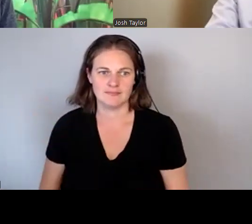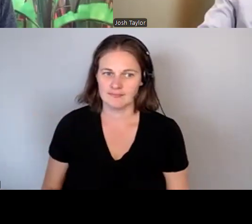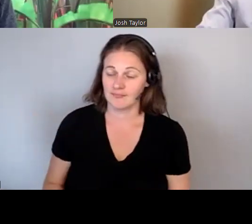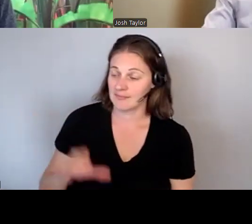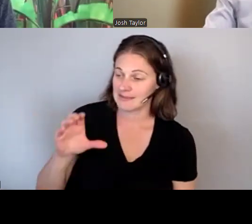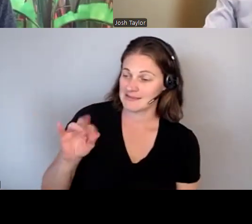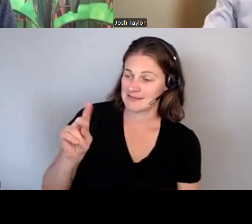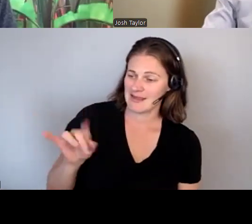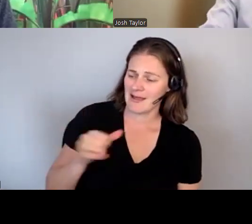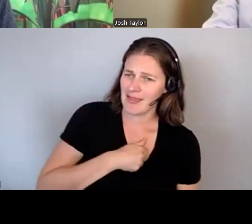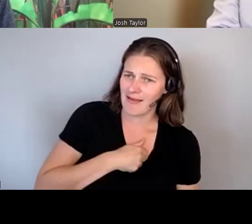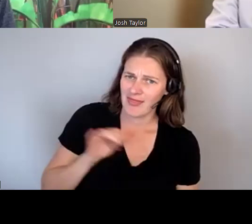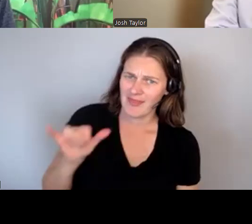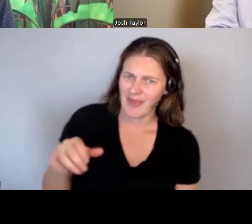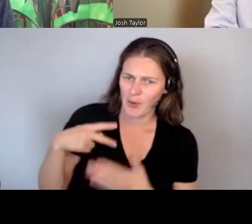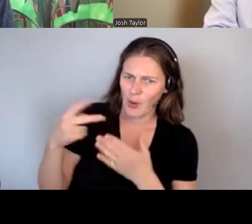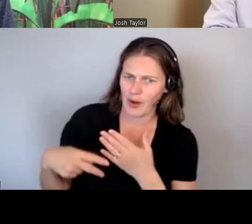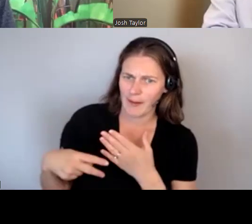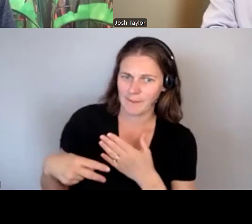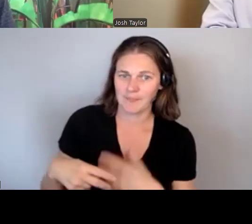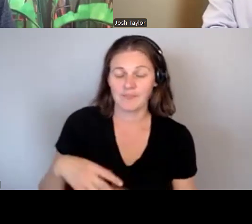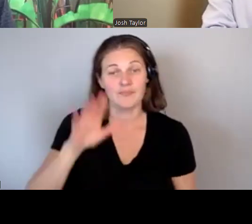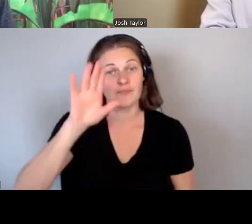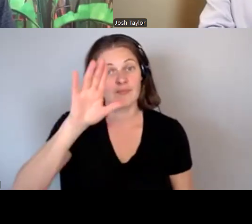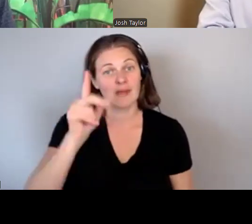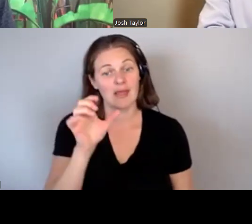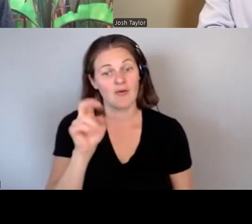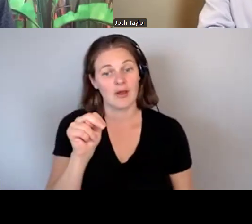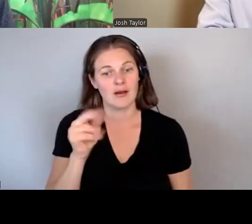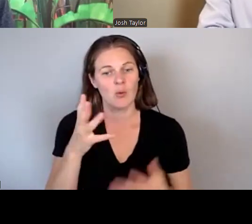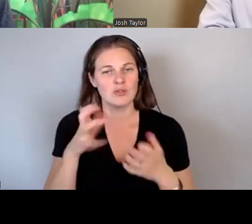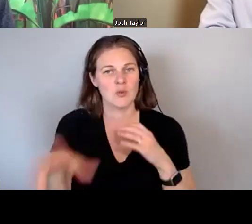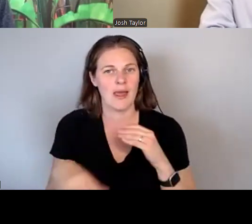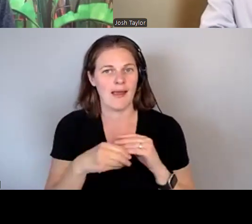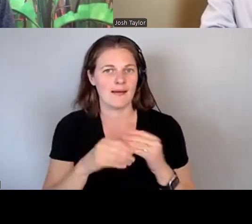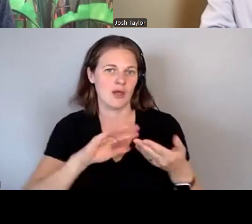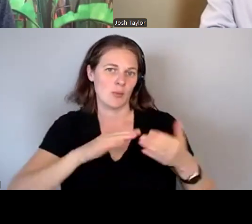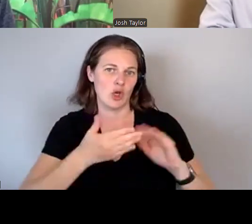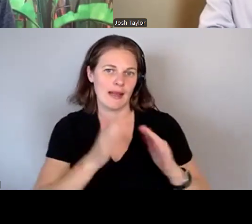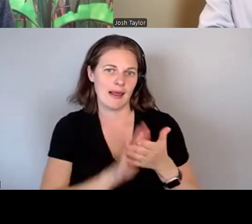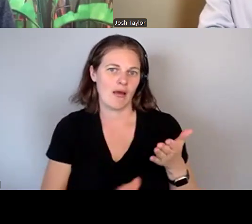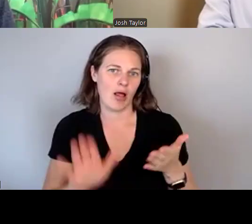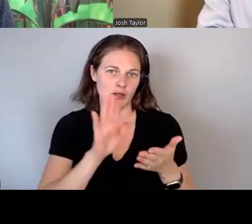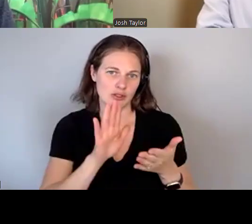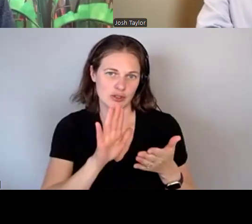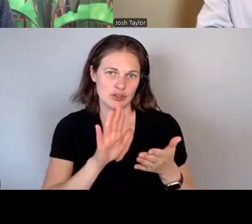May I also add that Yeah. I think community colleges, I know the, or colleges that have